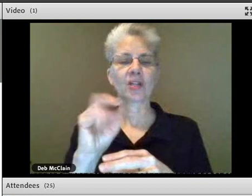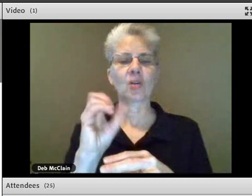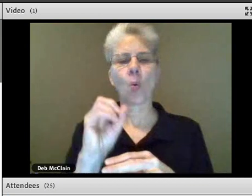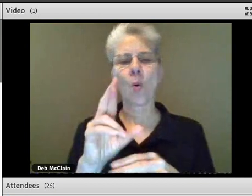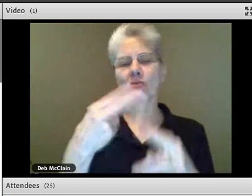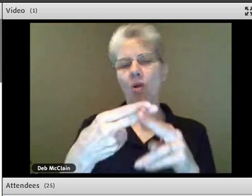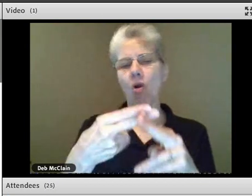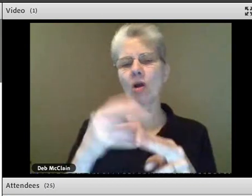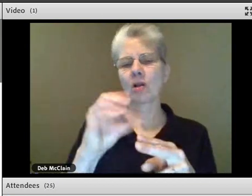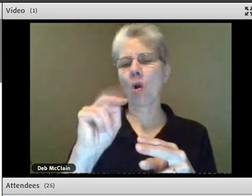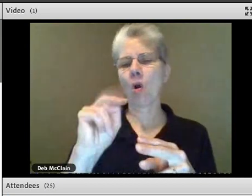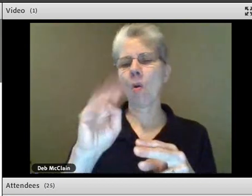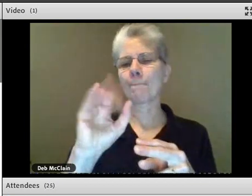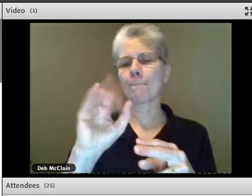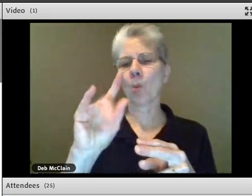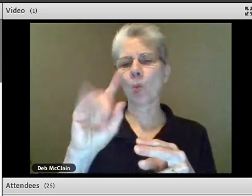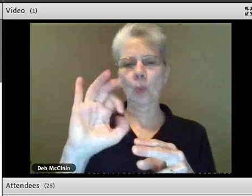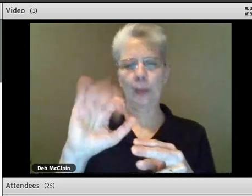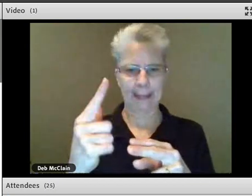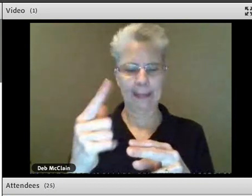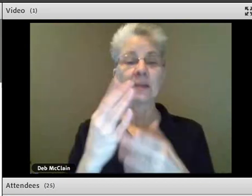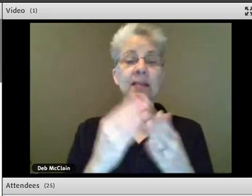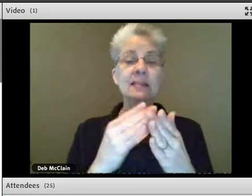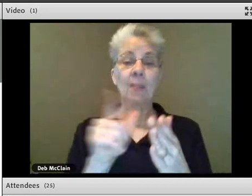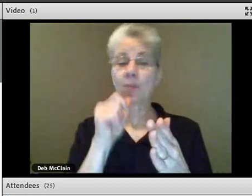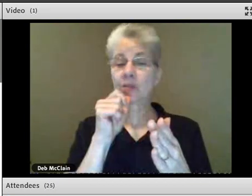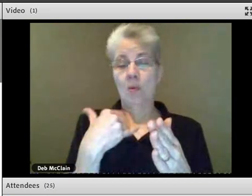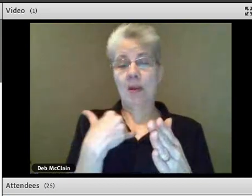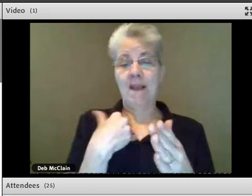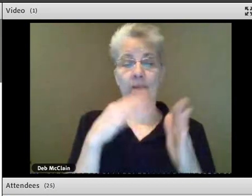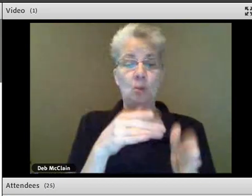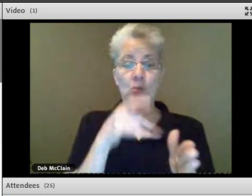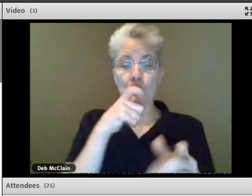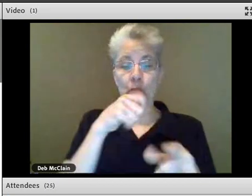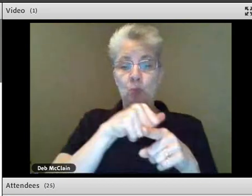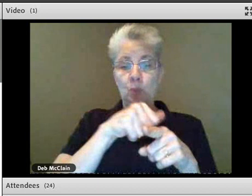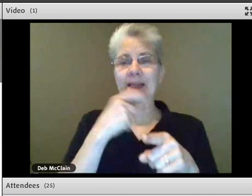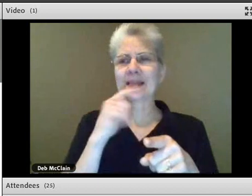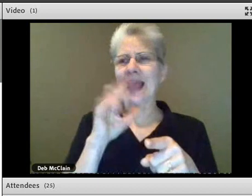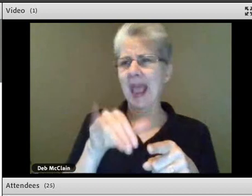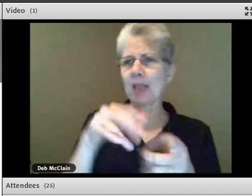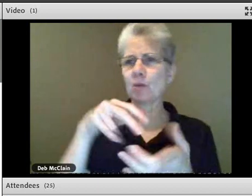and so some libraries don't have a person that trains. It's more of a, "Hey, you stand by the desk,